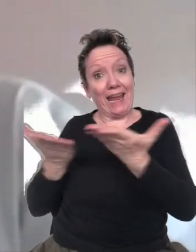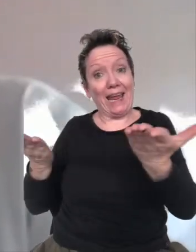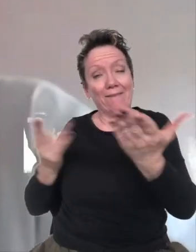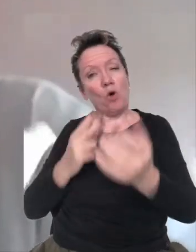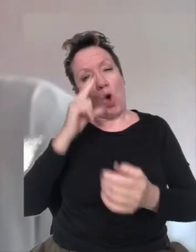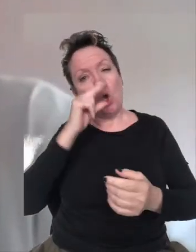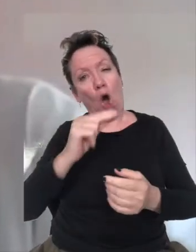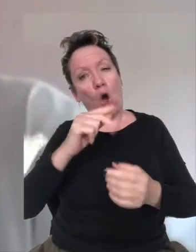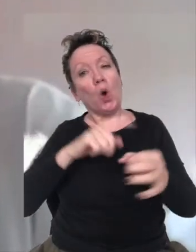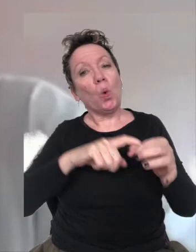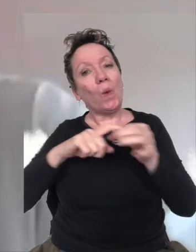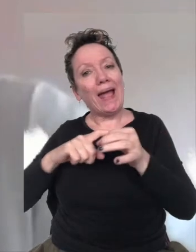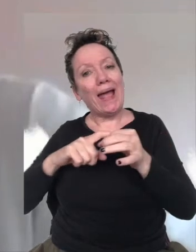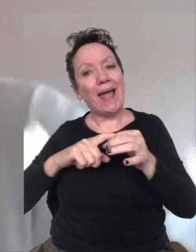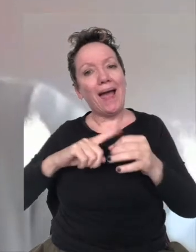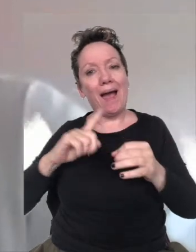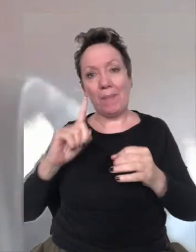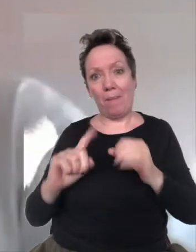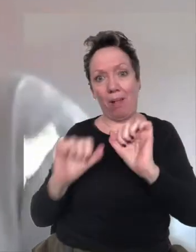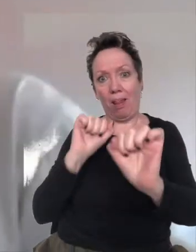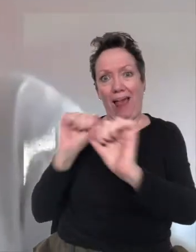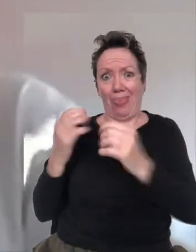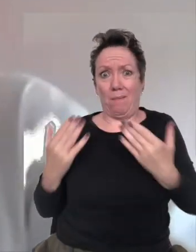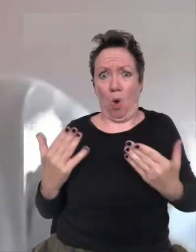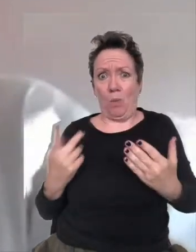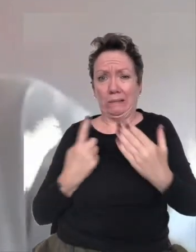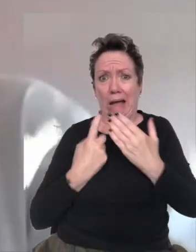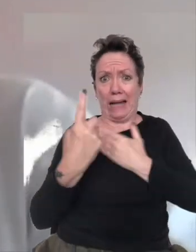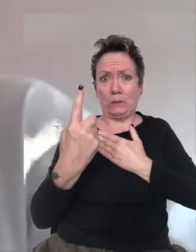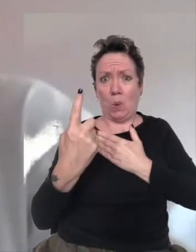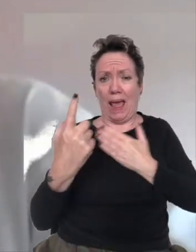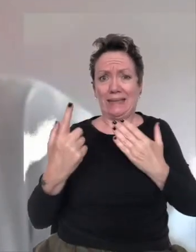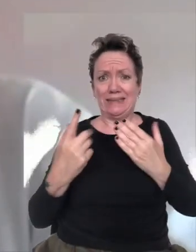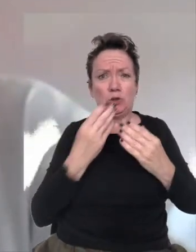people, um, who were currently isolated in unaccepting homes.